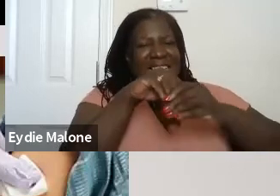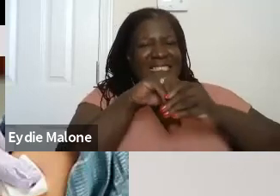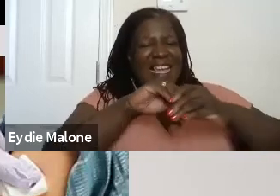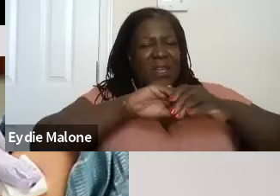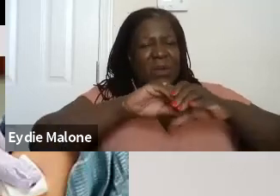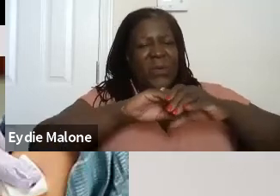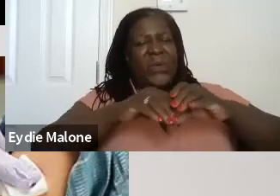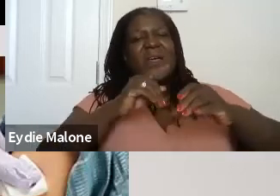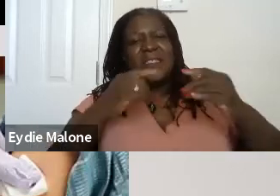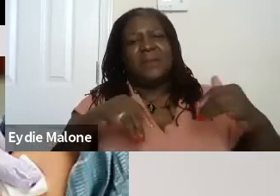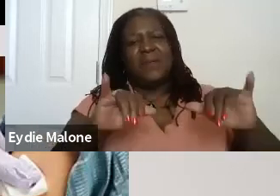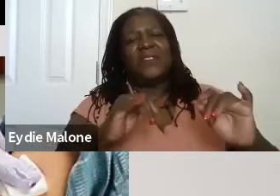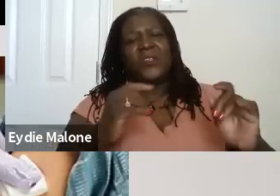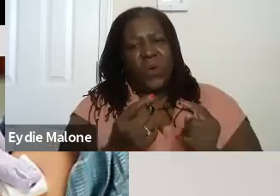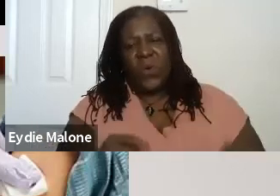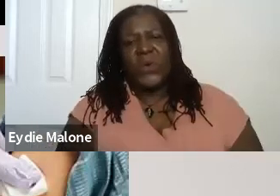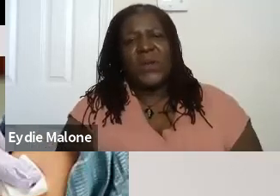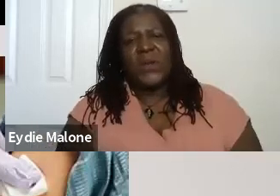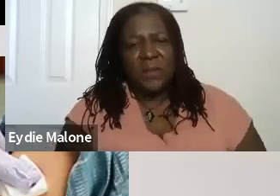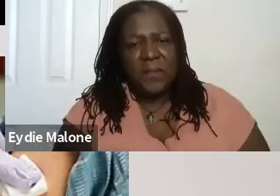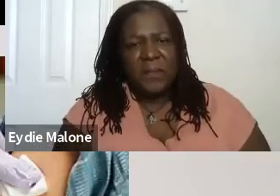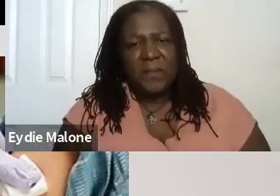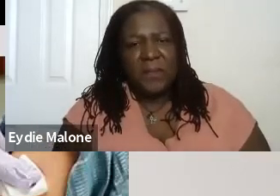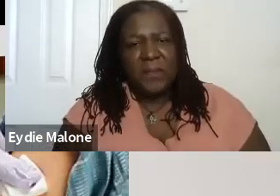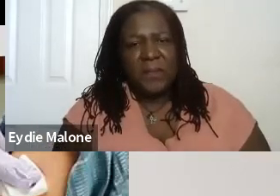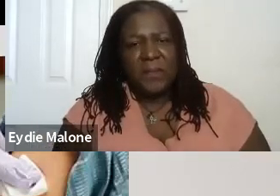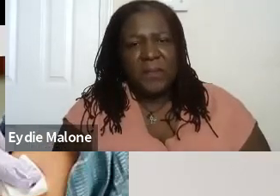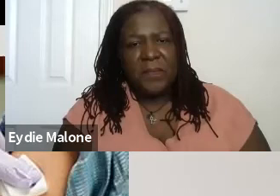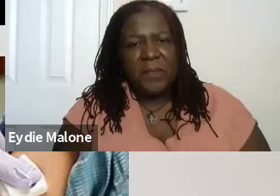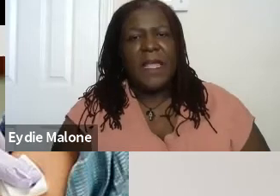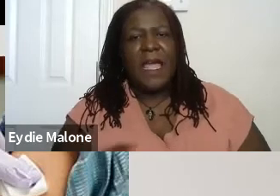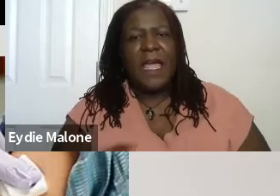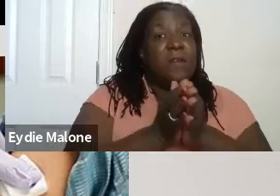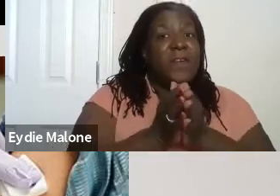free shots. And then thinking about what kind of motivators or rewards might help somebody